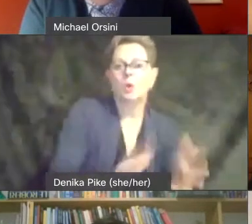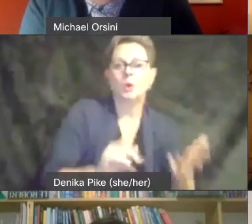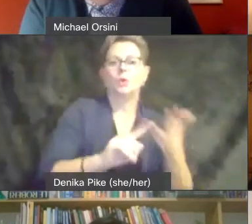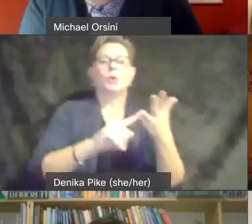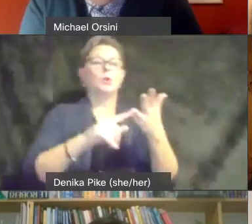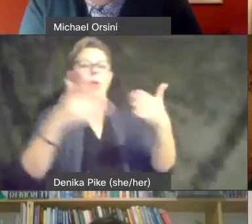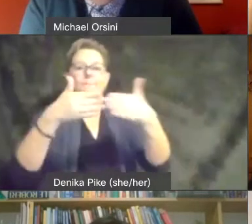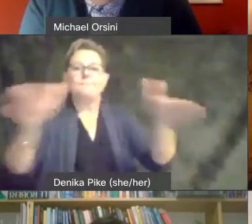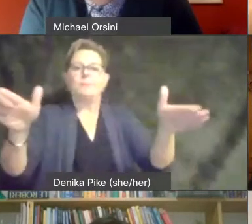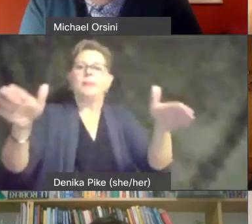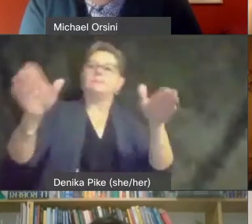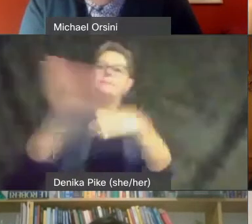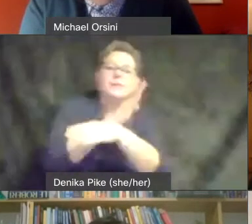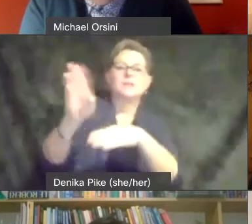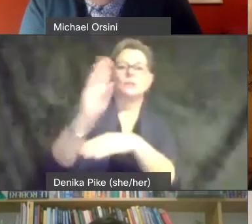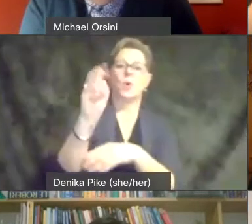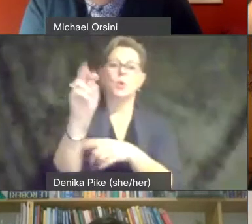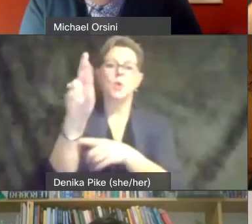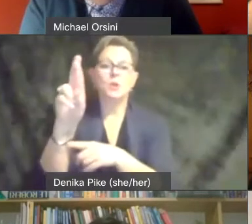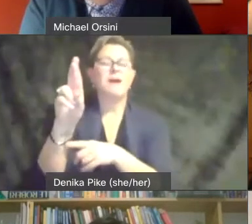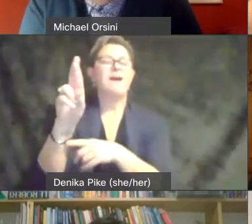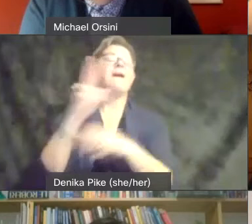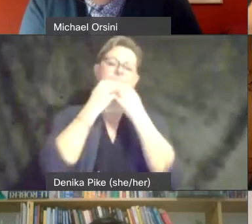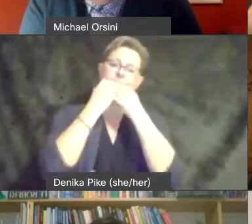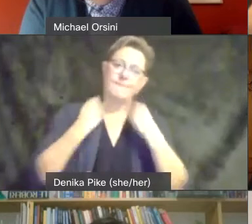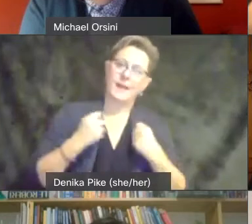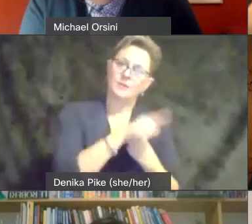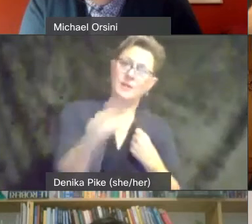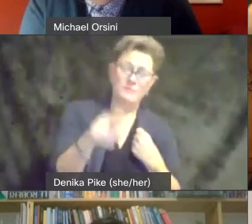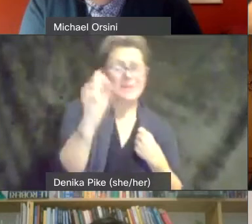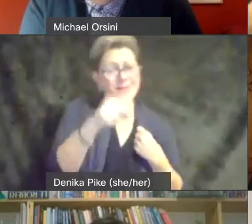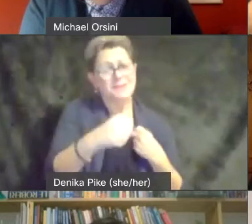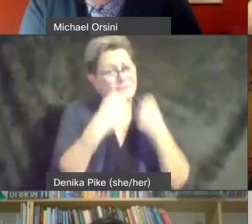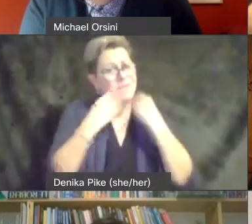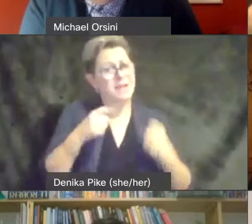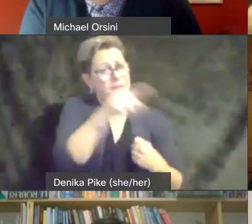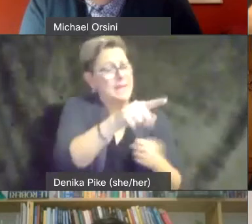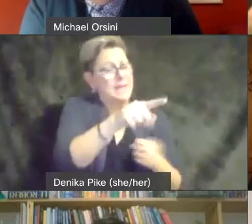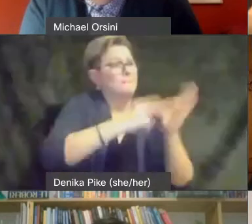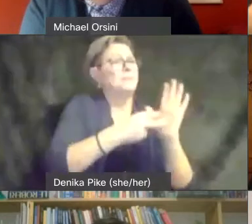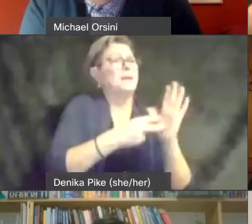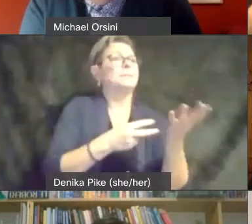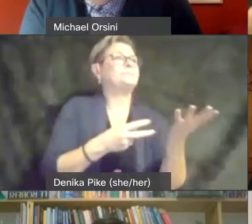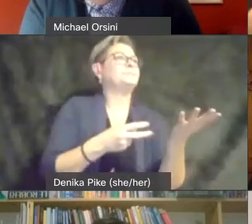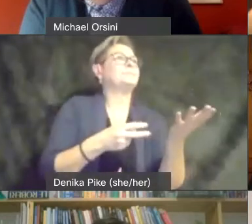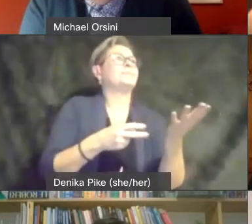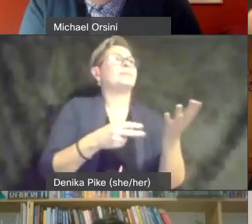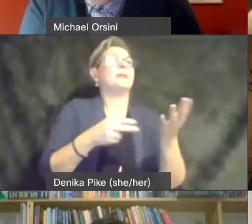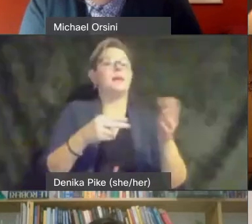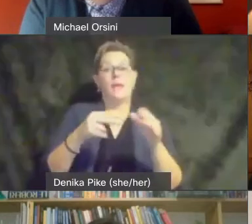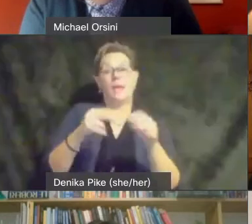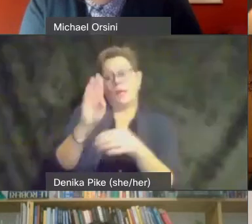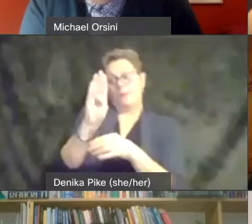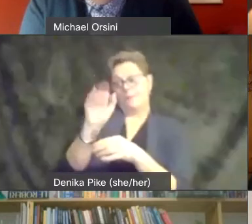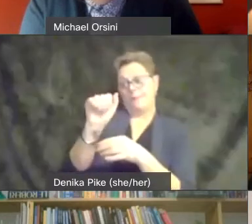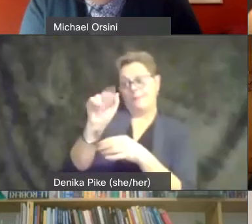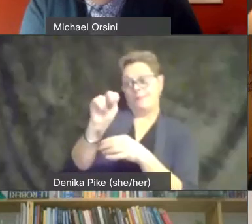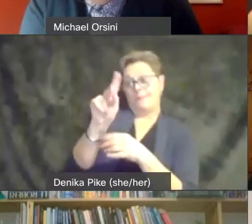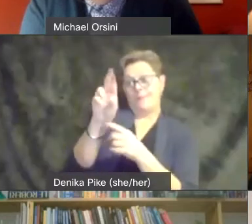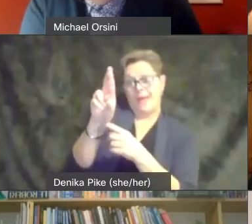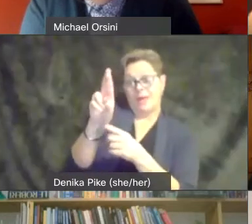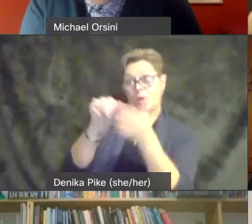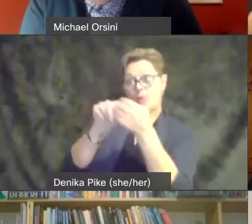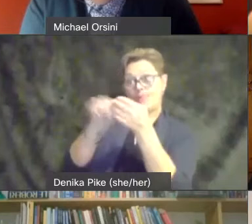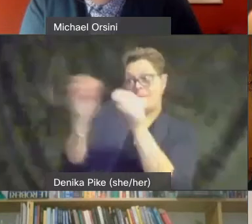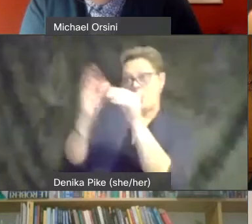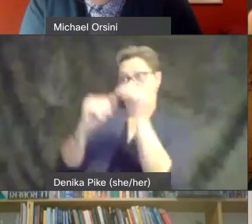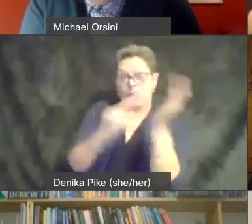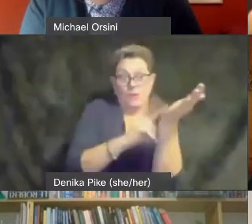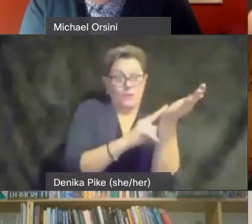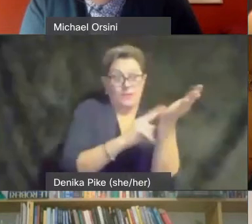And, no, we'll value them for a bit, but it was never as if society valued bankers over nurses and that's why they get paid more. That's not how it works. So.